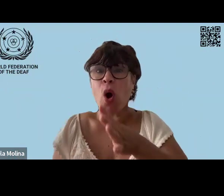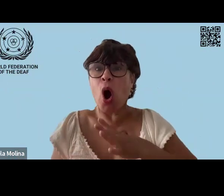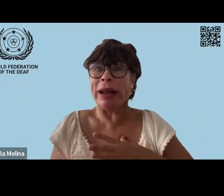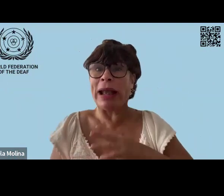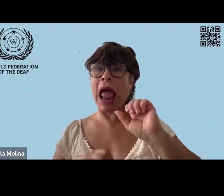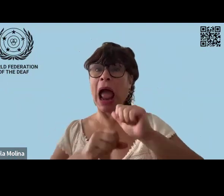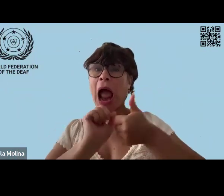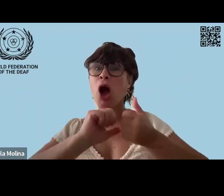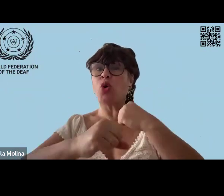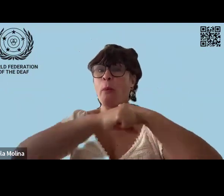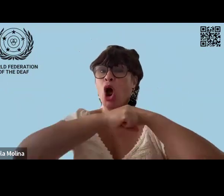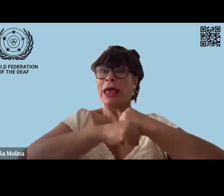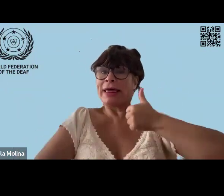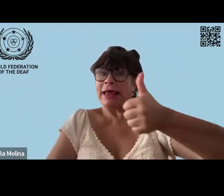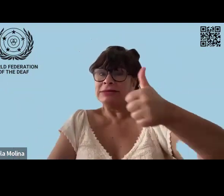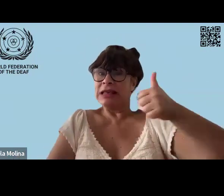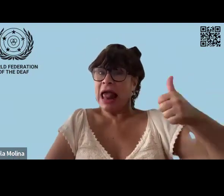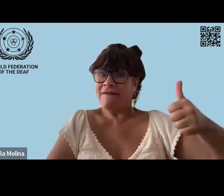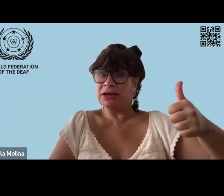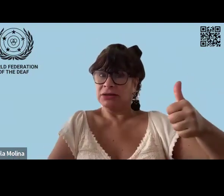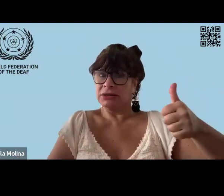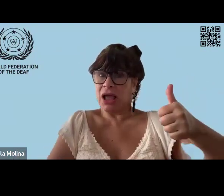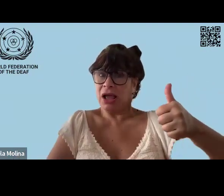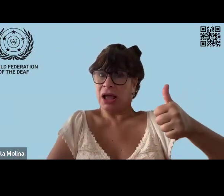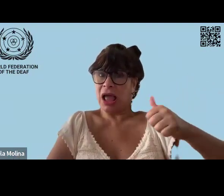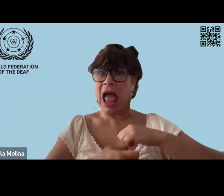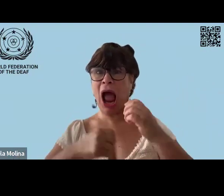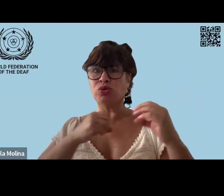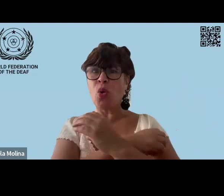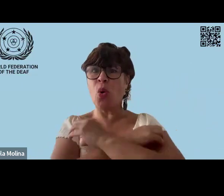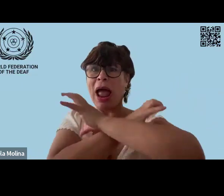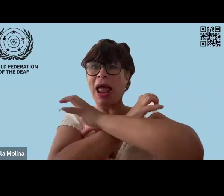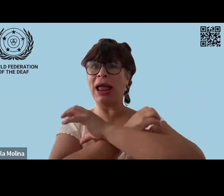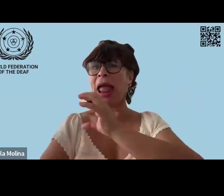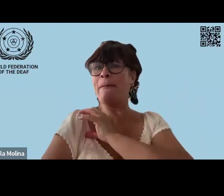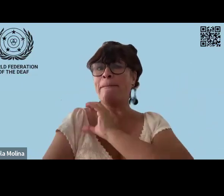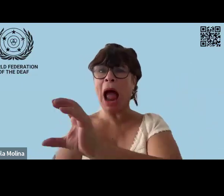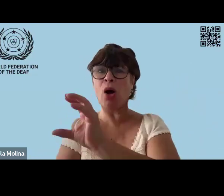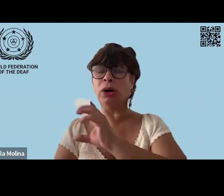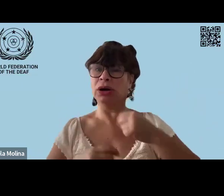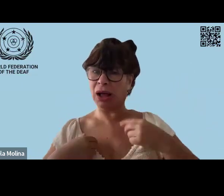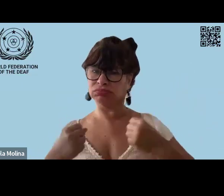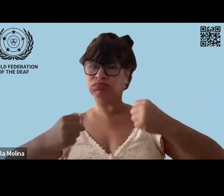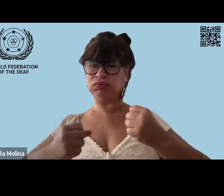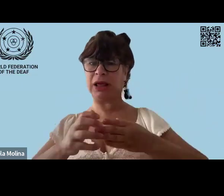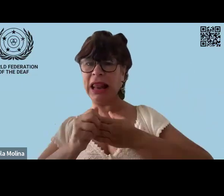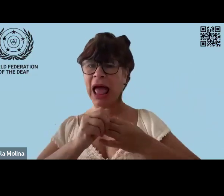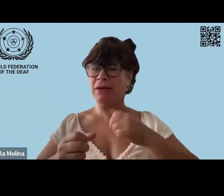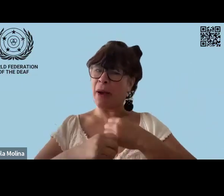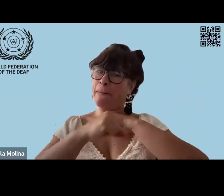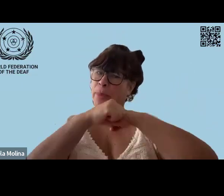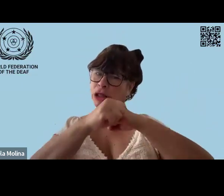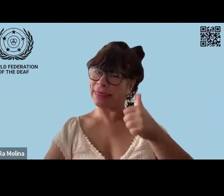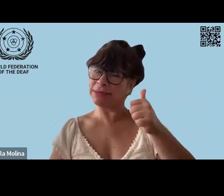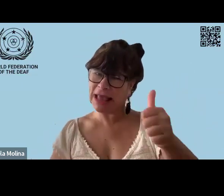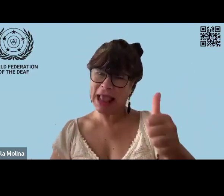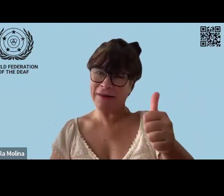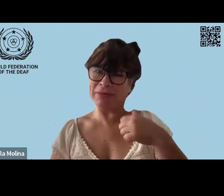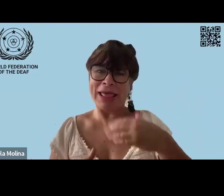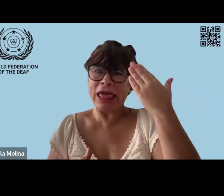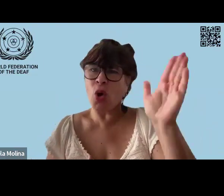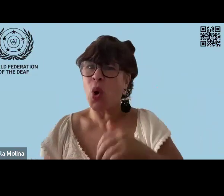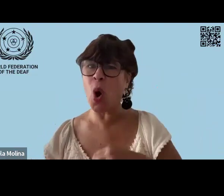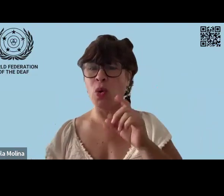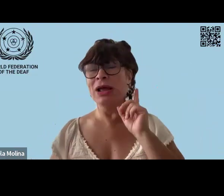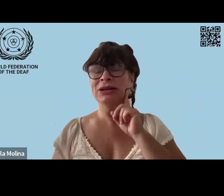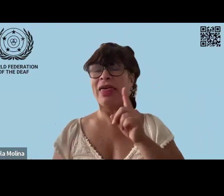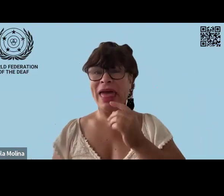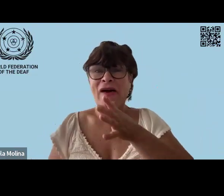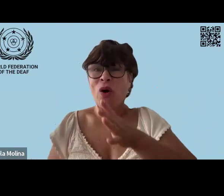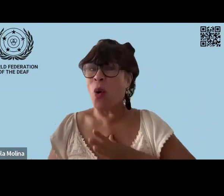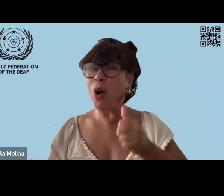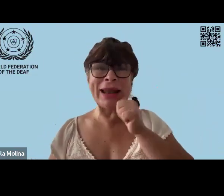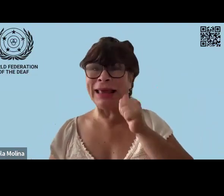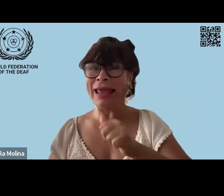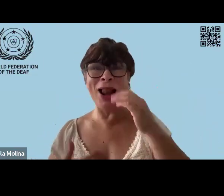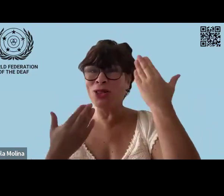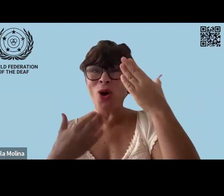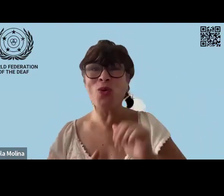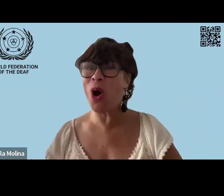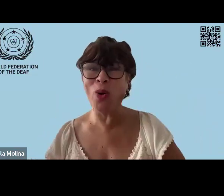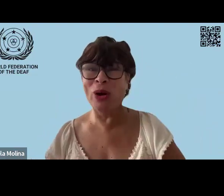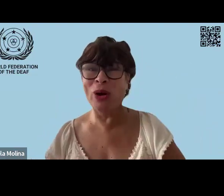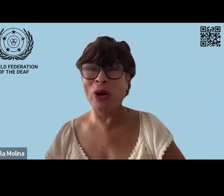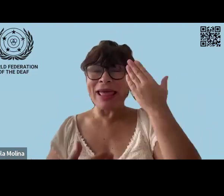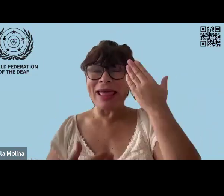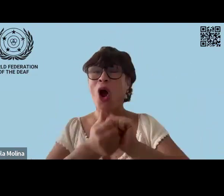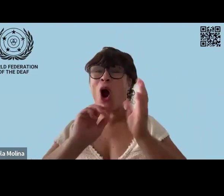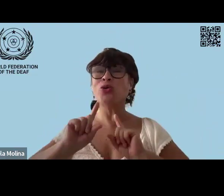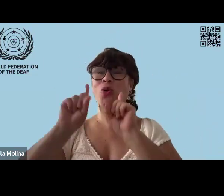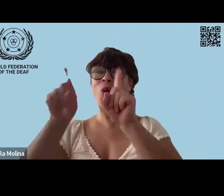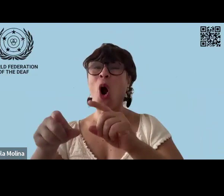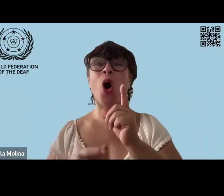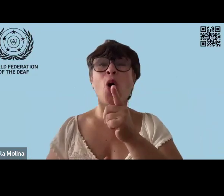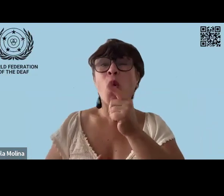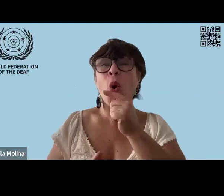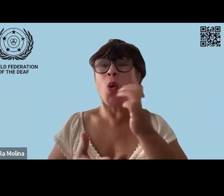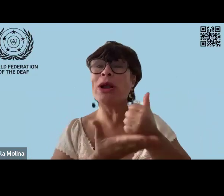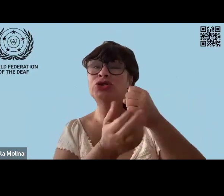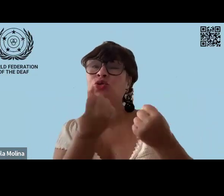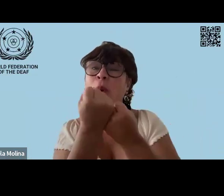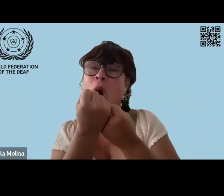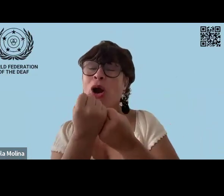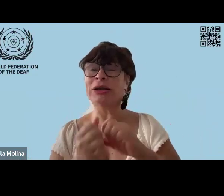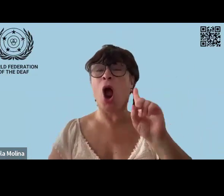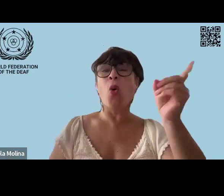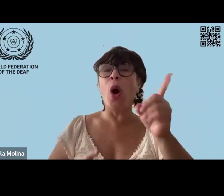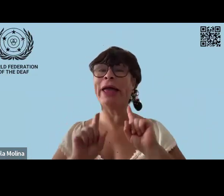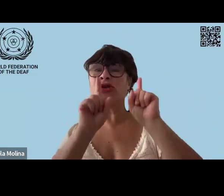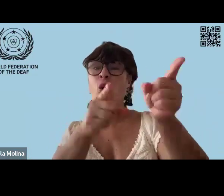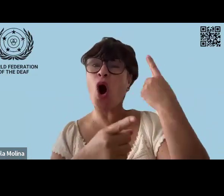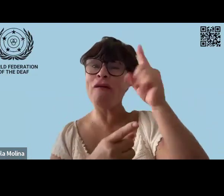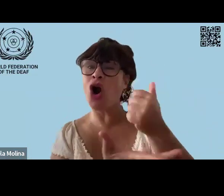So what we've been trying to do is educate and teach deaf women to protect themselves and be empowered so that they can be able to, when crisis like this happen, know what to do and be able to have the resources and have the training for getting support.